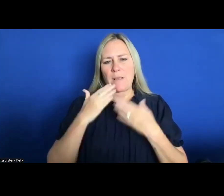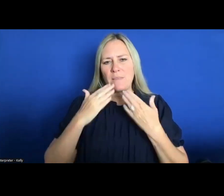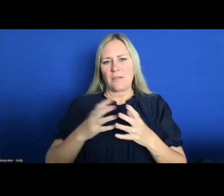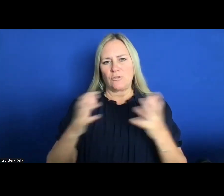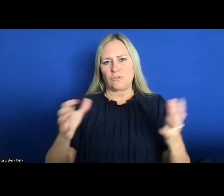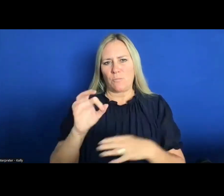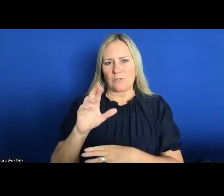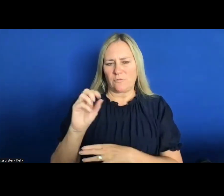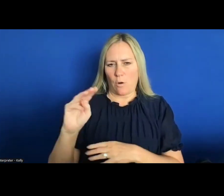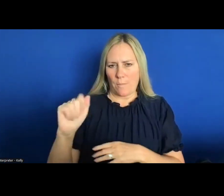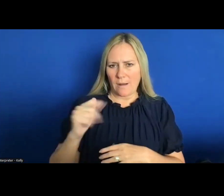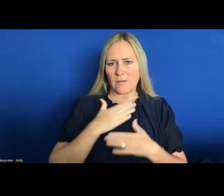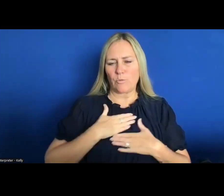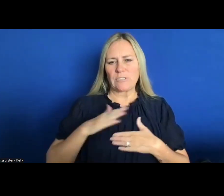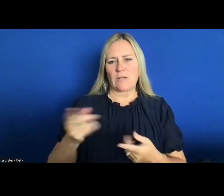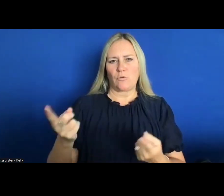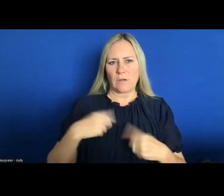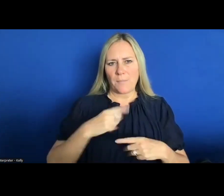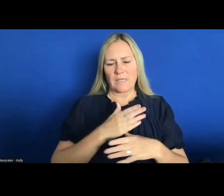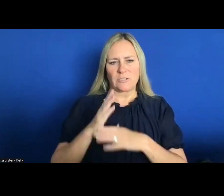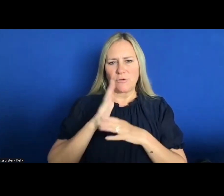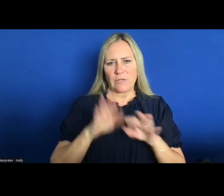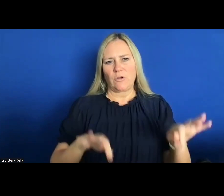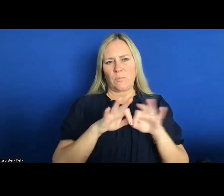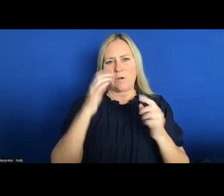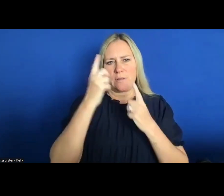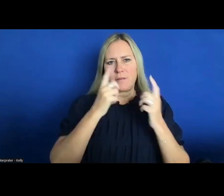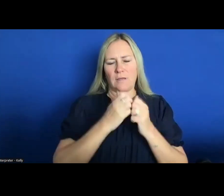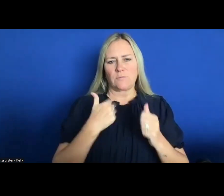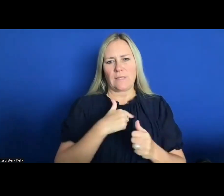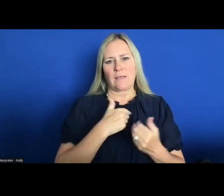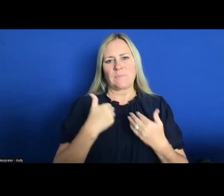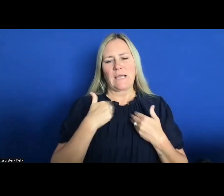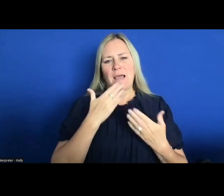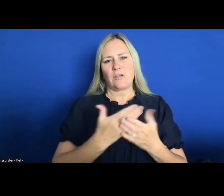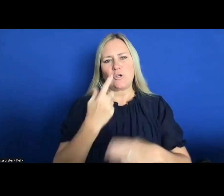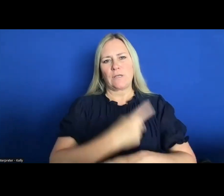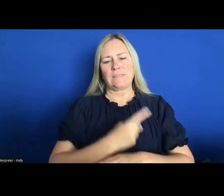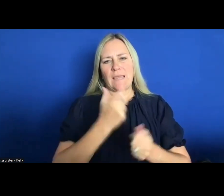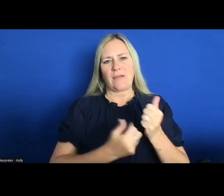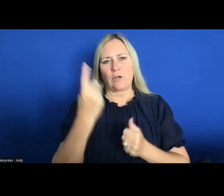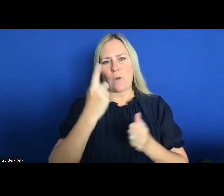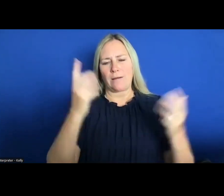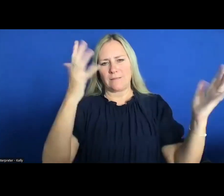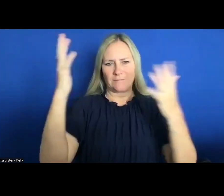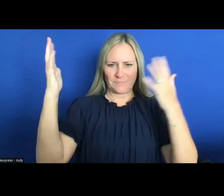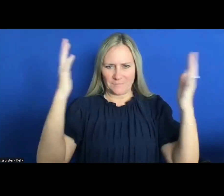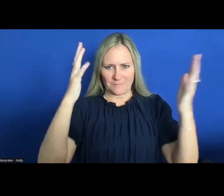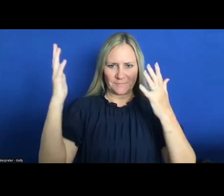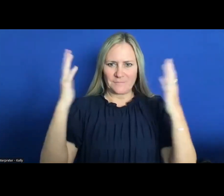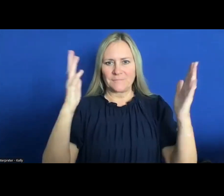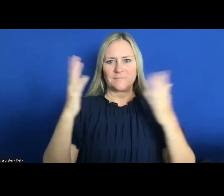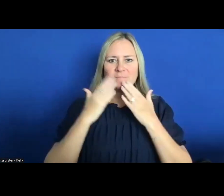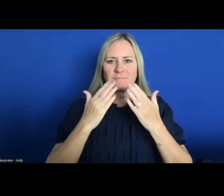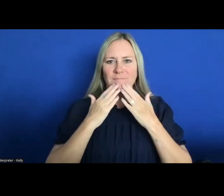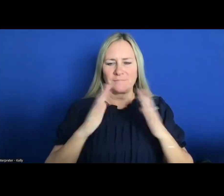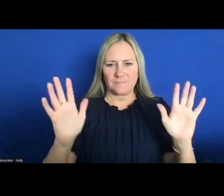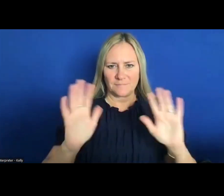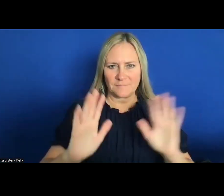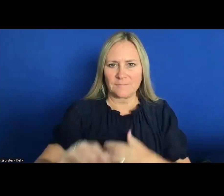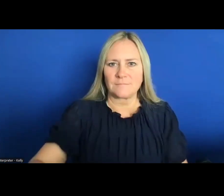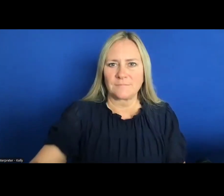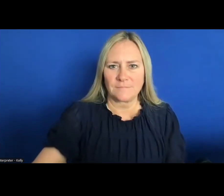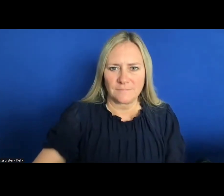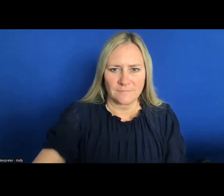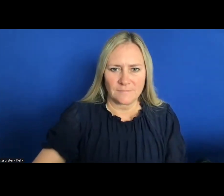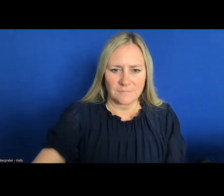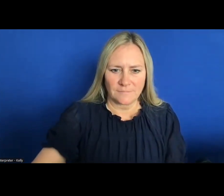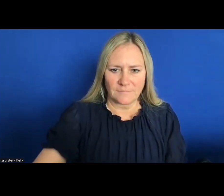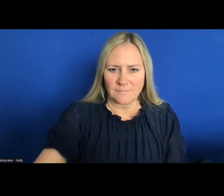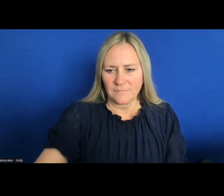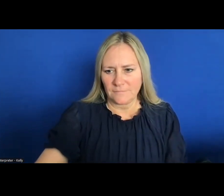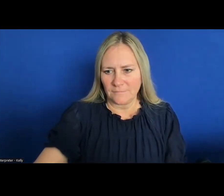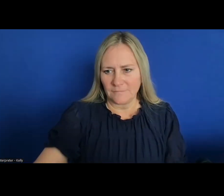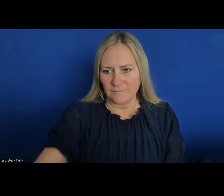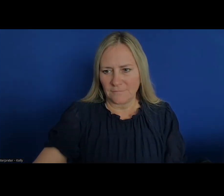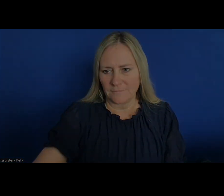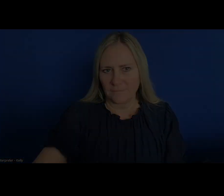coming and sharing your important Thoughts with us have a good day everybody thank you